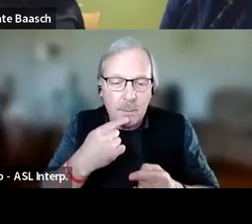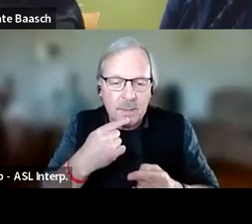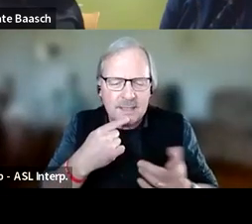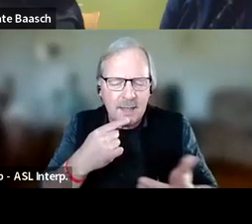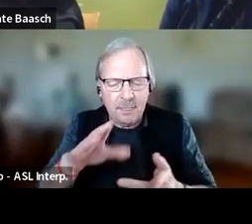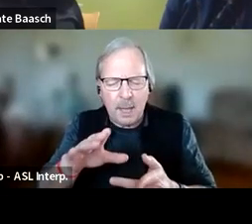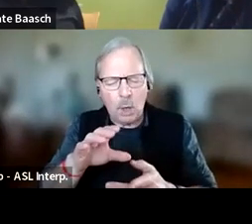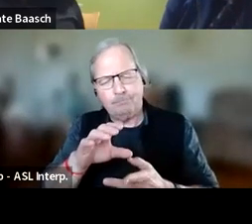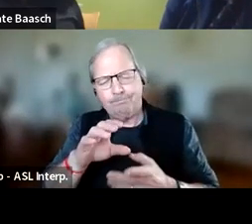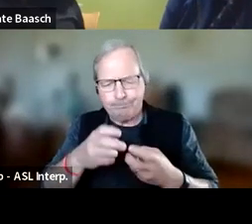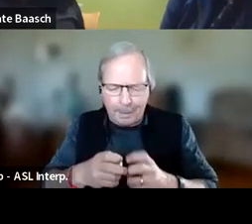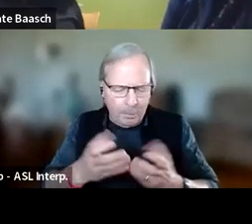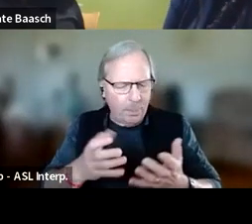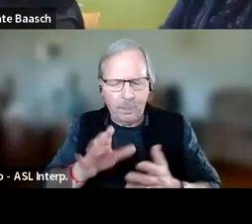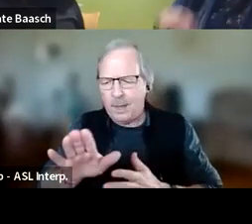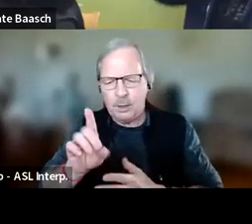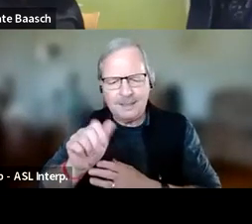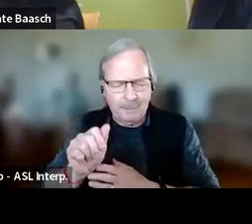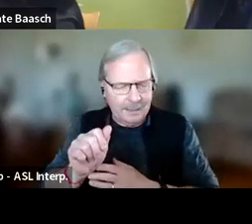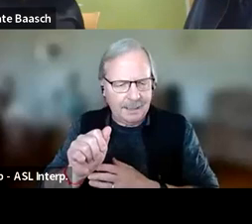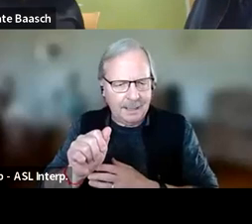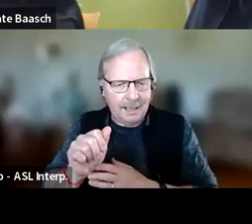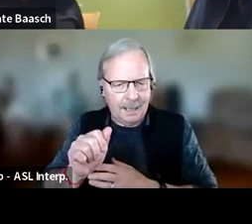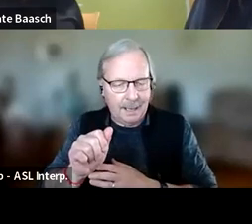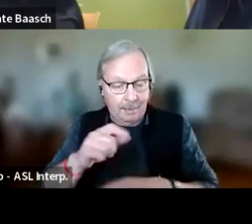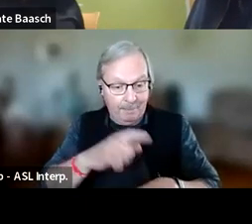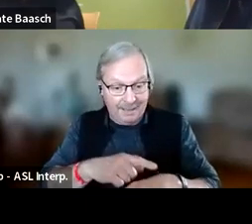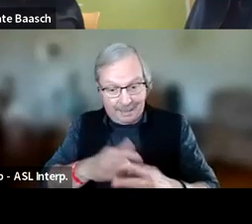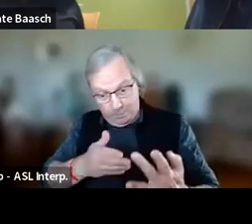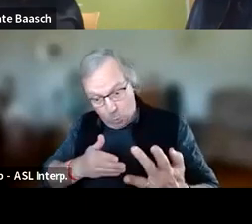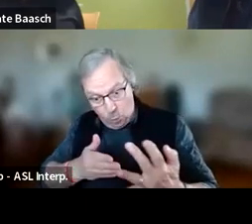or what their disability was. And by the time you get through those medications